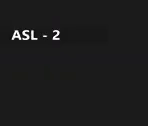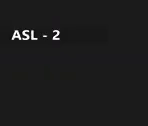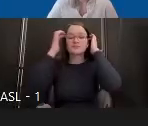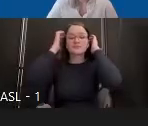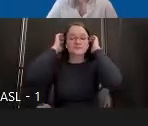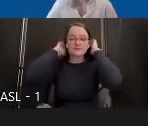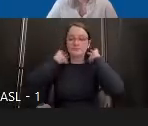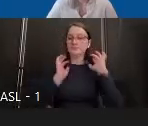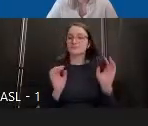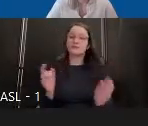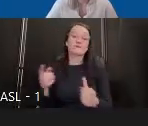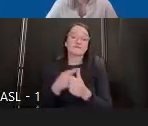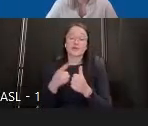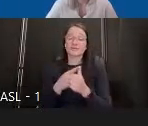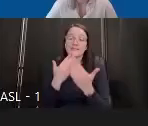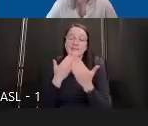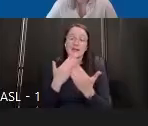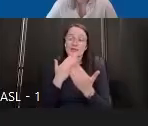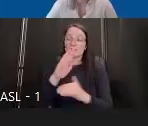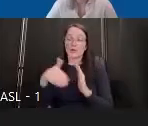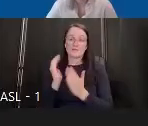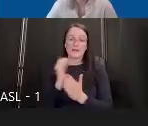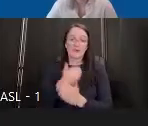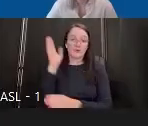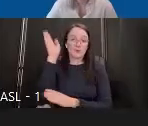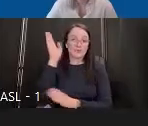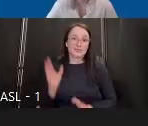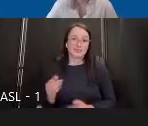to just say thank you to everyone who presented so far. We are going to go to the next slide and